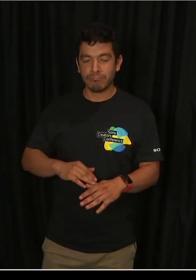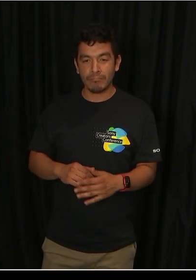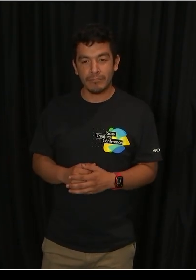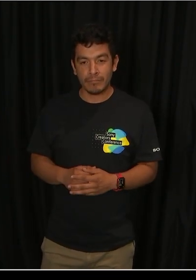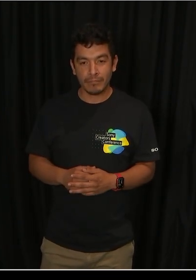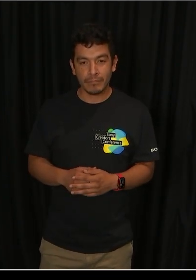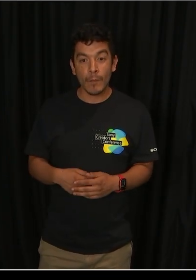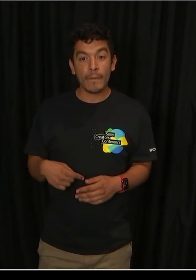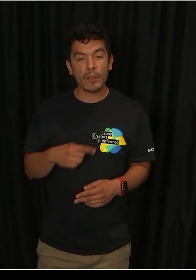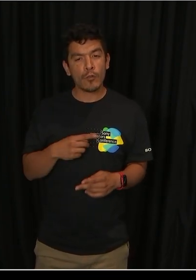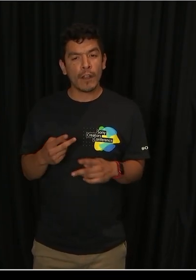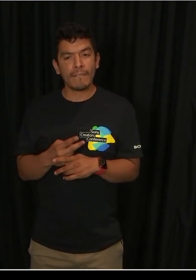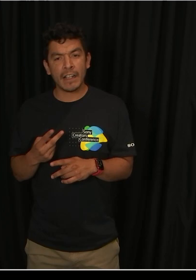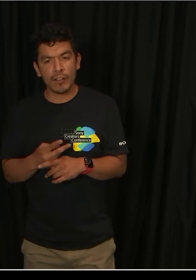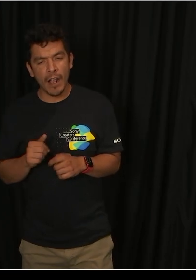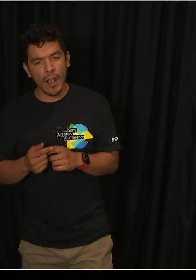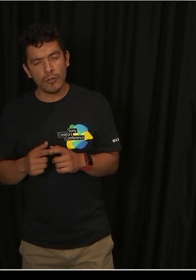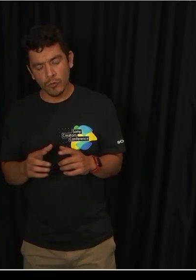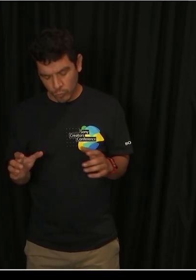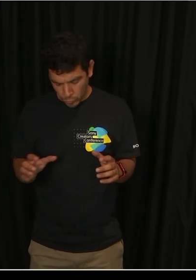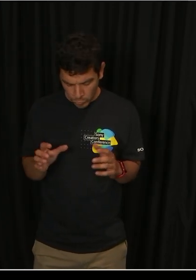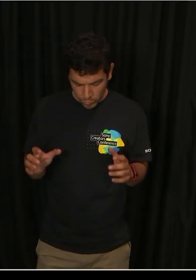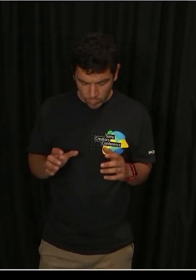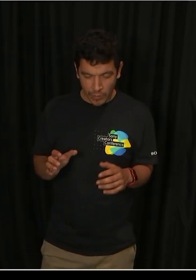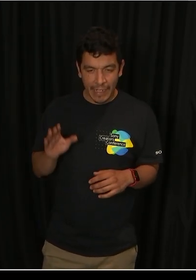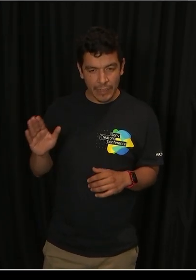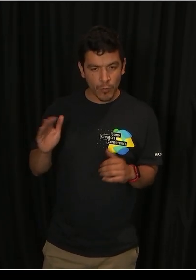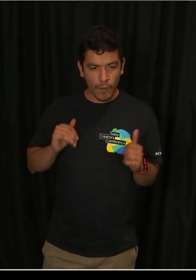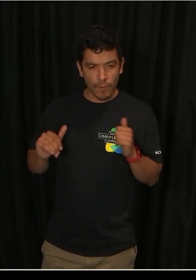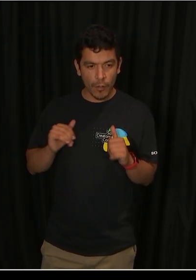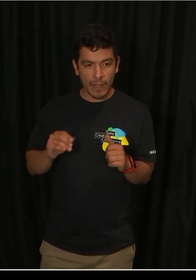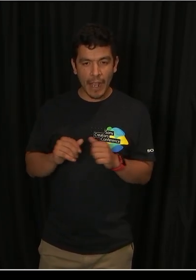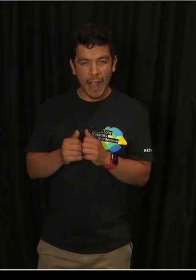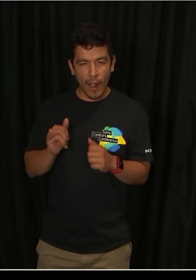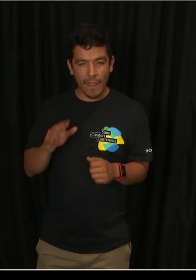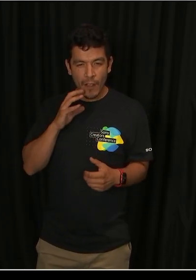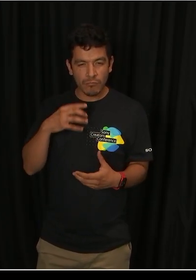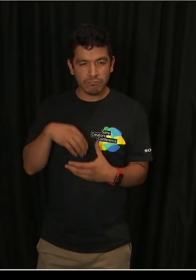We were figuring out how to do his performance and how that would be in a scene with other characters.